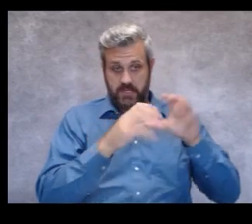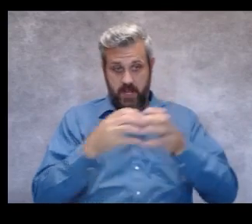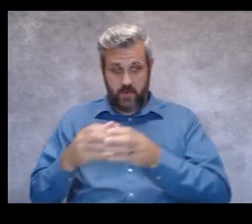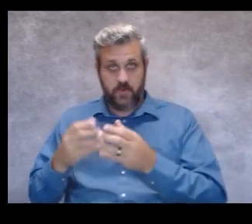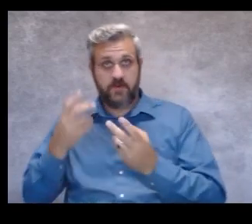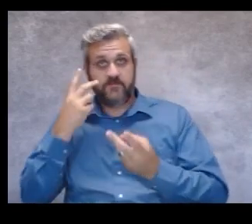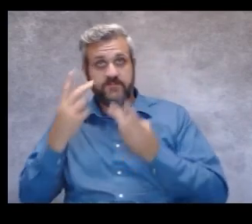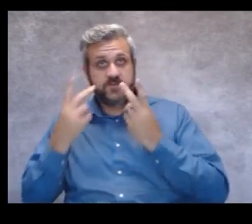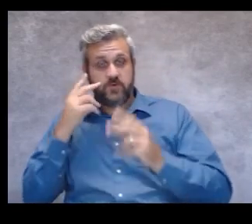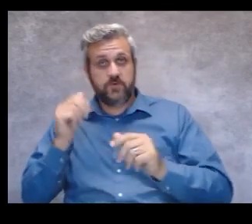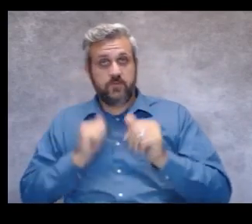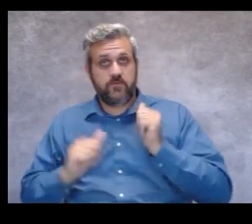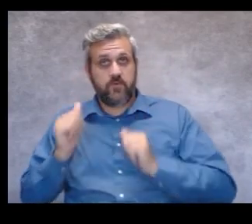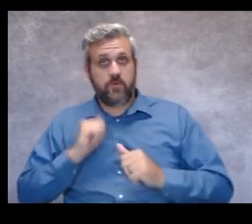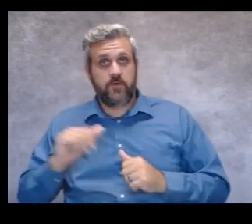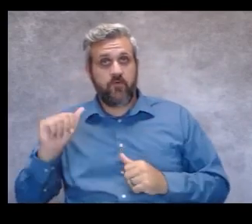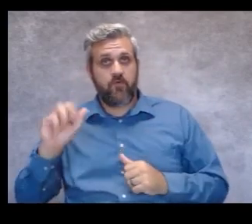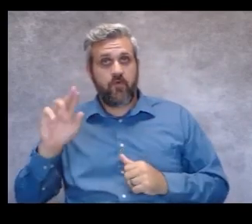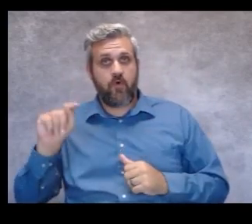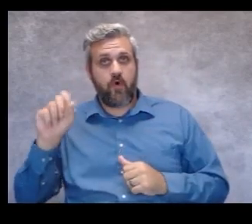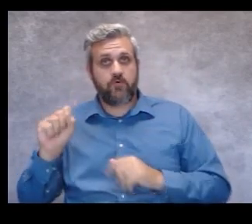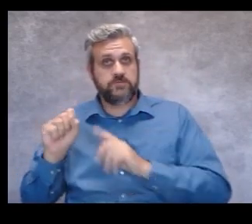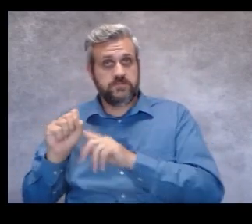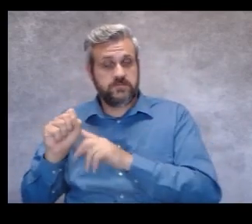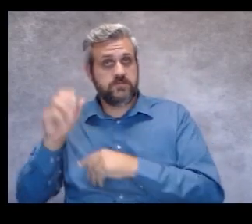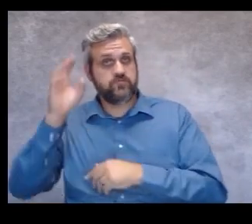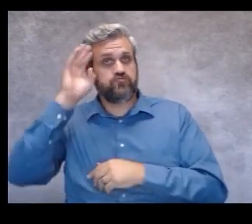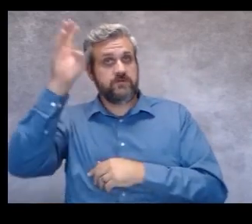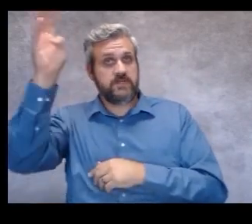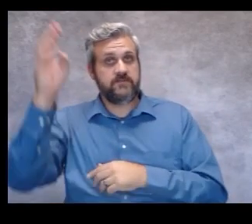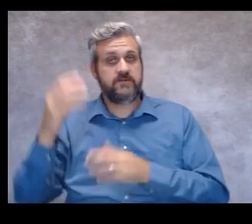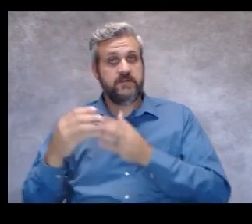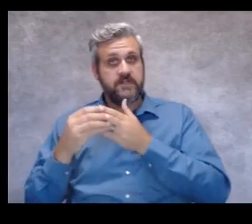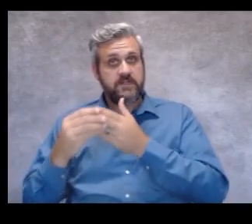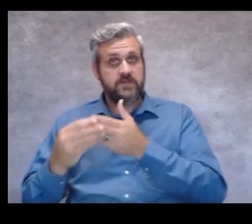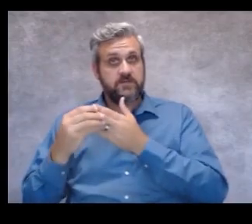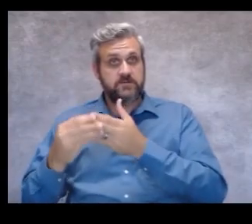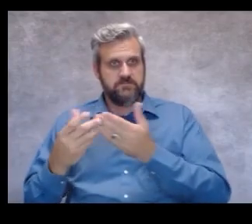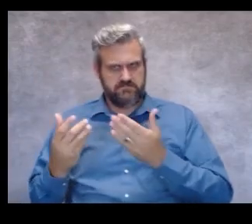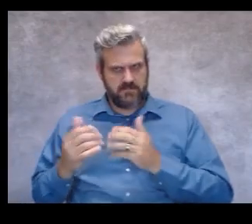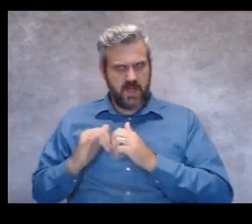of the visual and performing arts, creativity and leadership, how is the